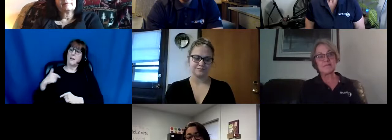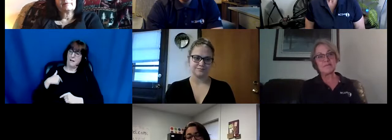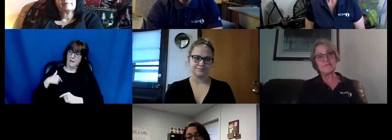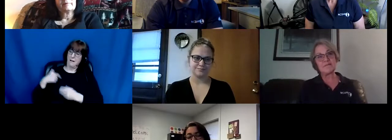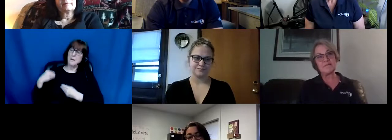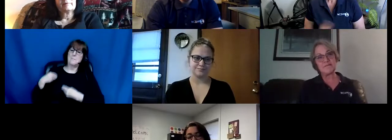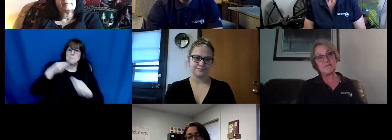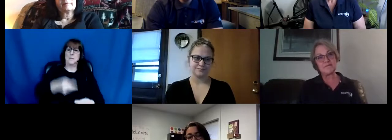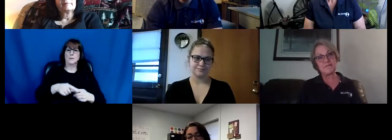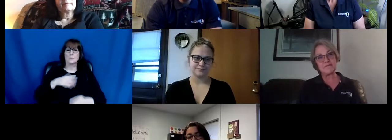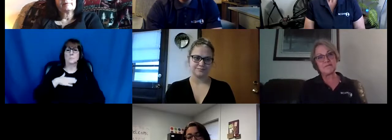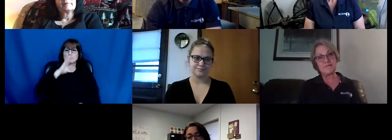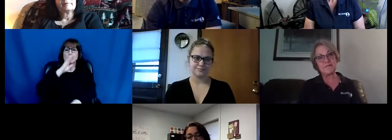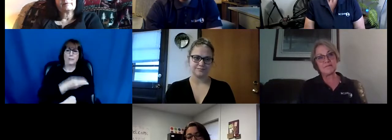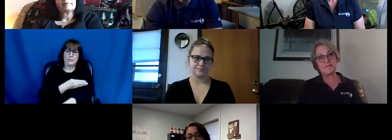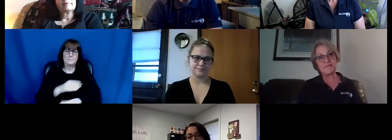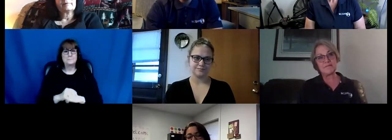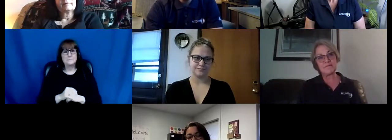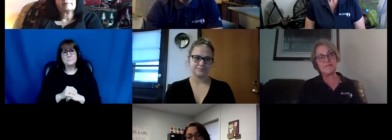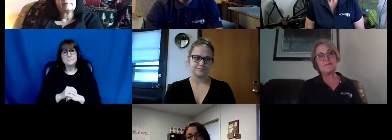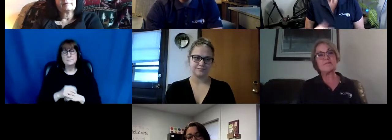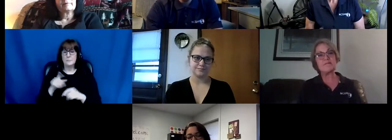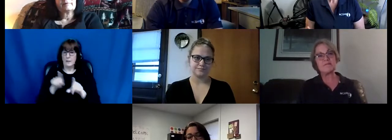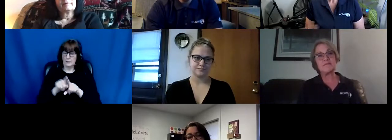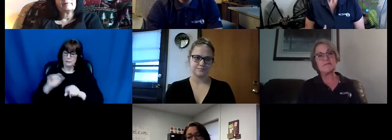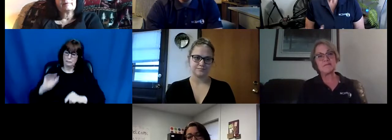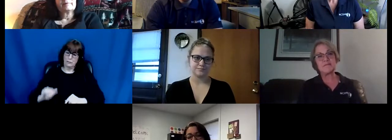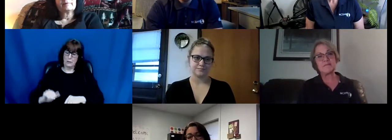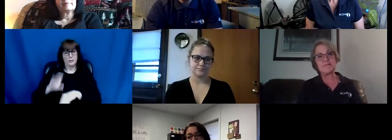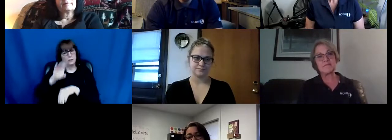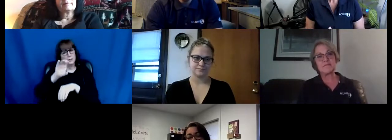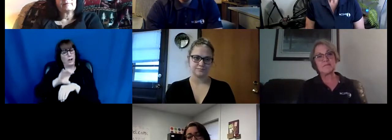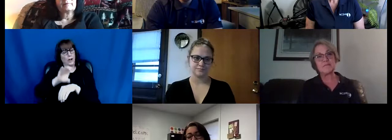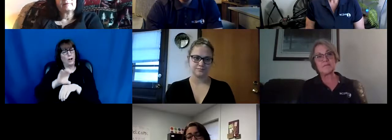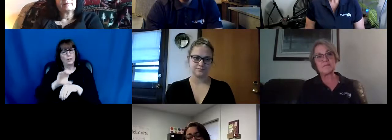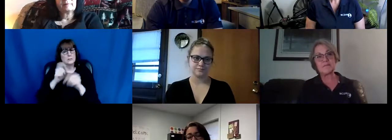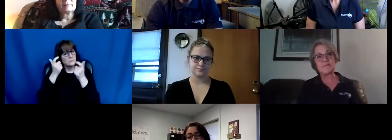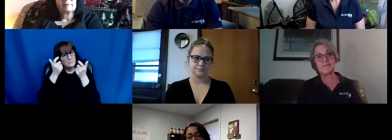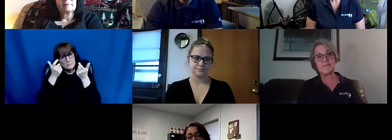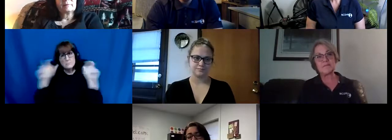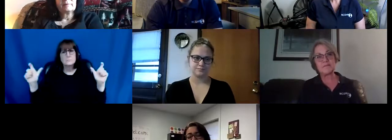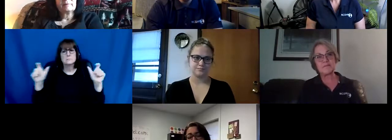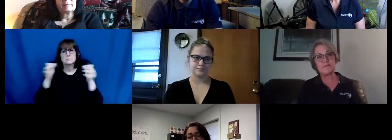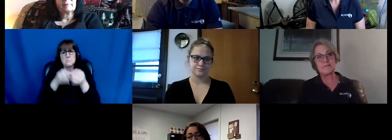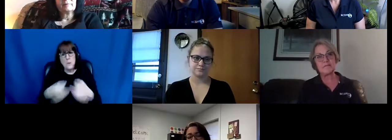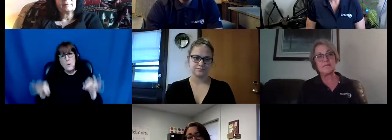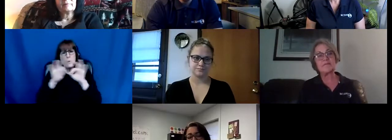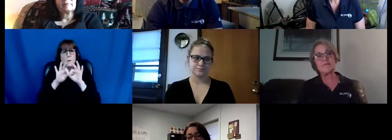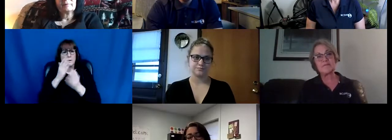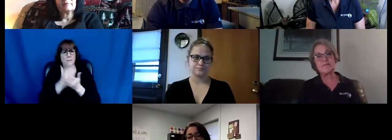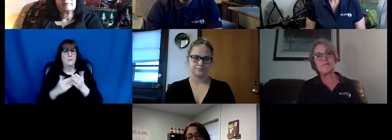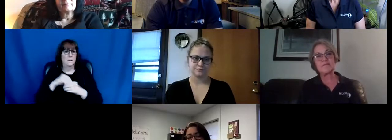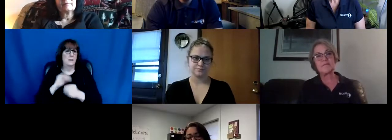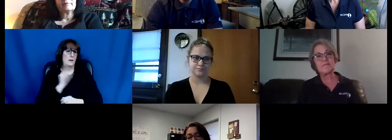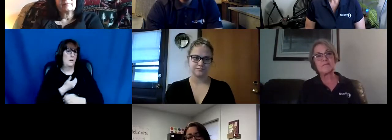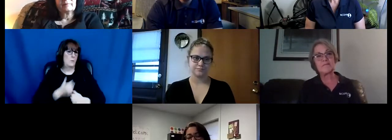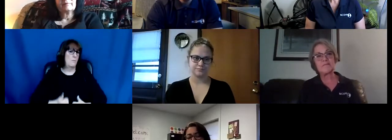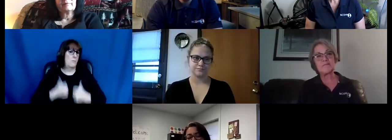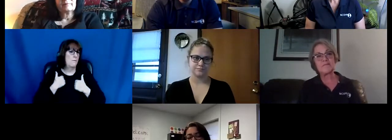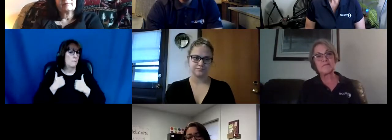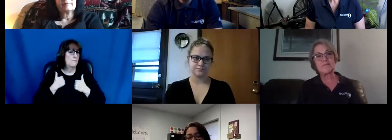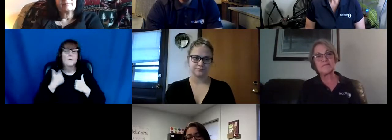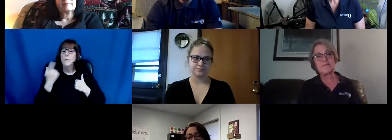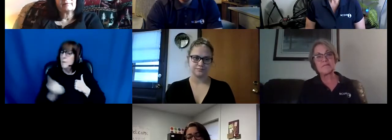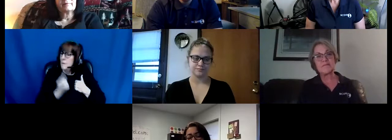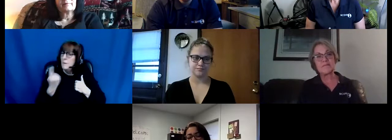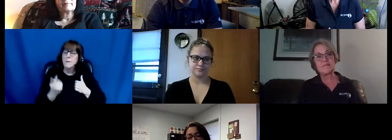um as a child church was a huge important thing in our lives and so we always went to Christmas eve